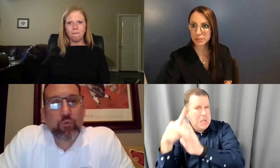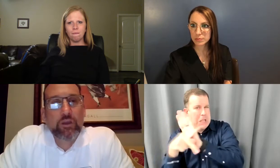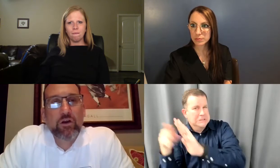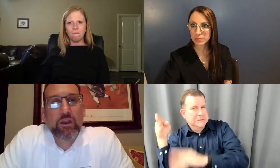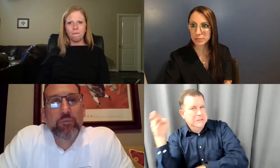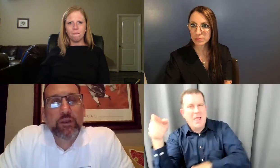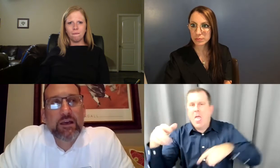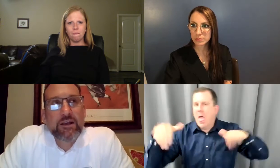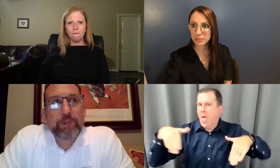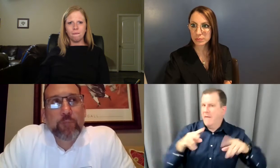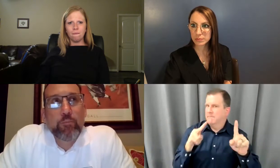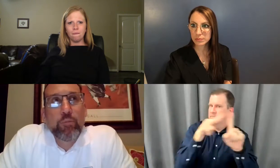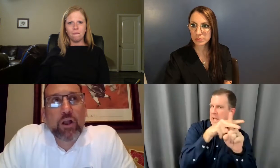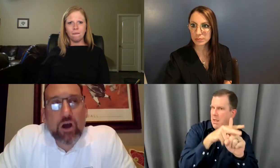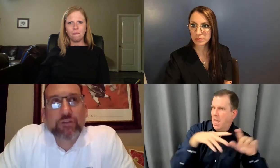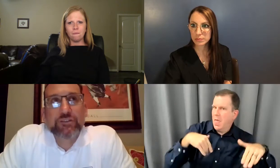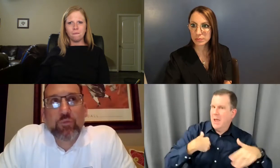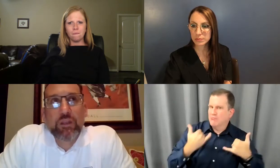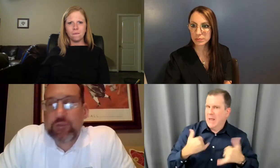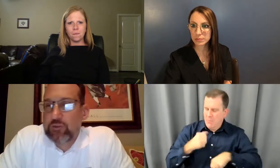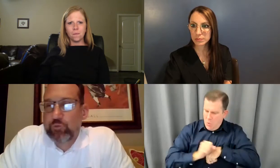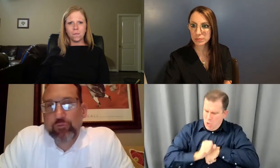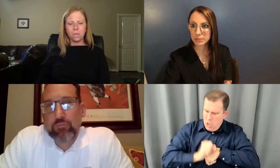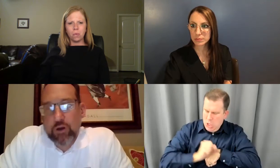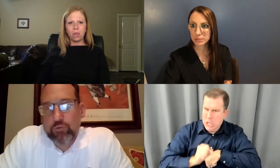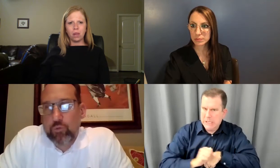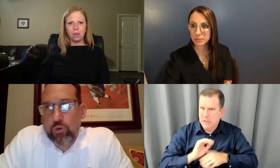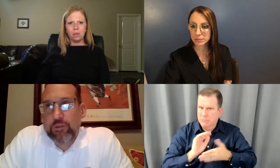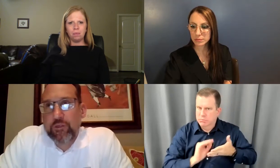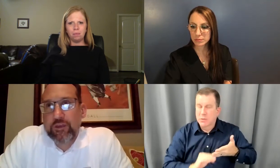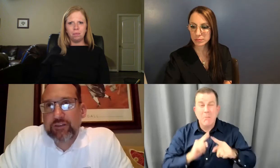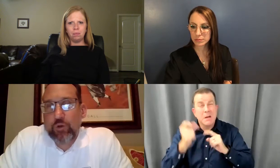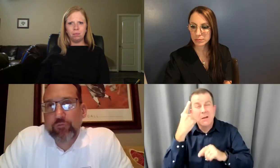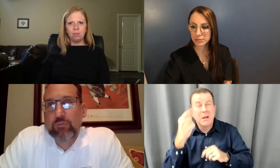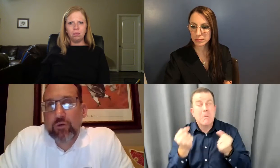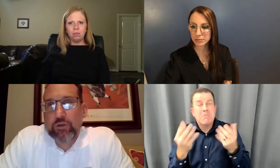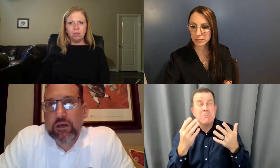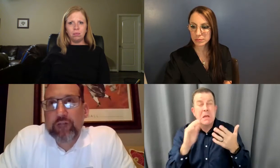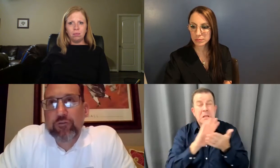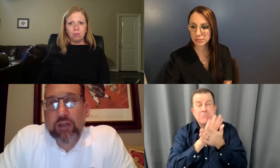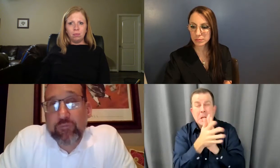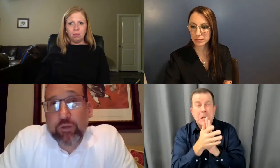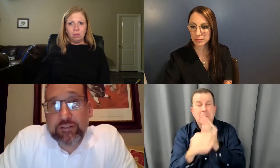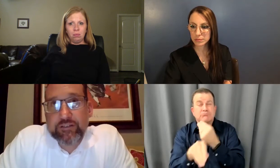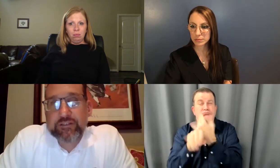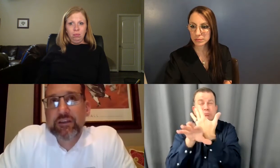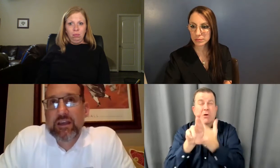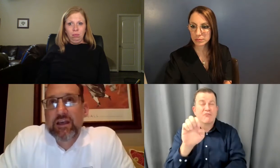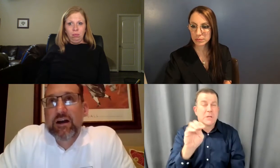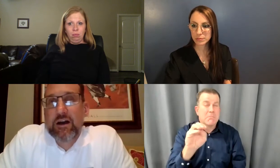I'm working on it, but because so many things went remote, one of the things that went remote for a lot of places